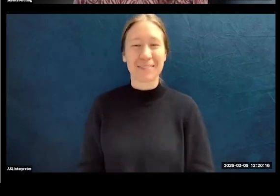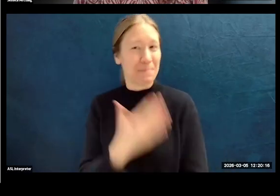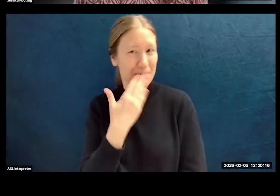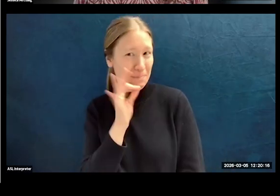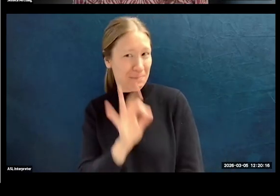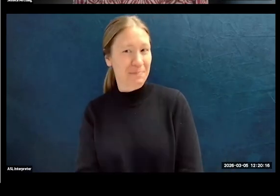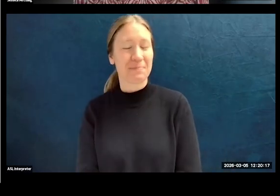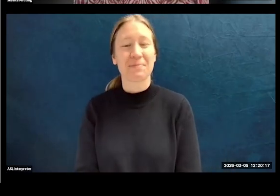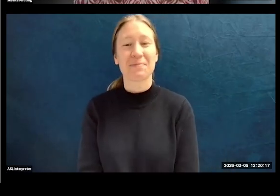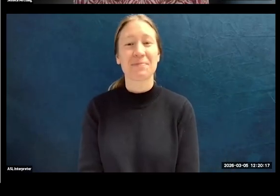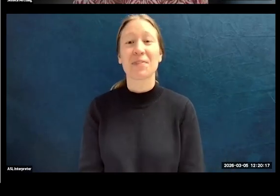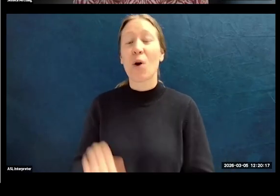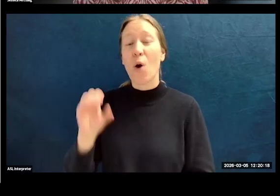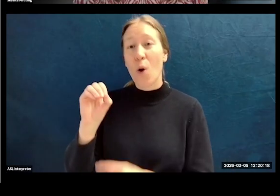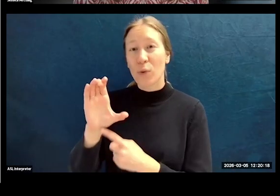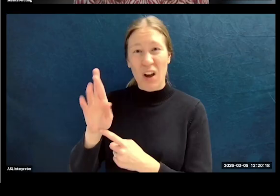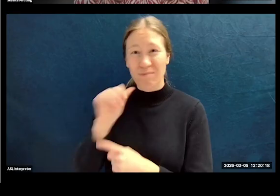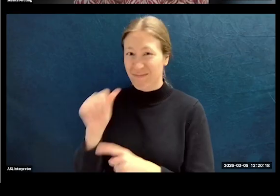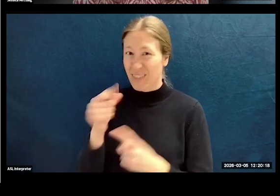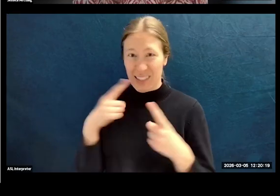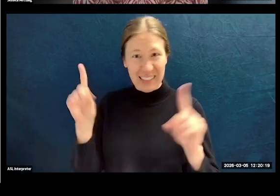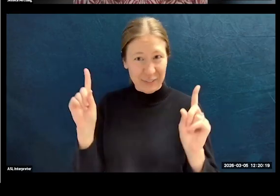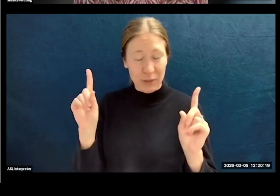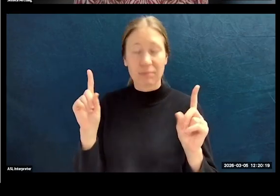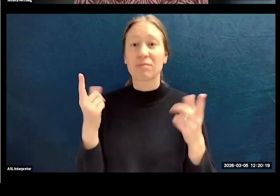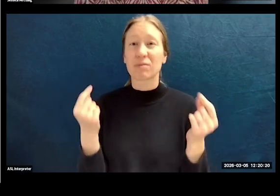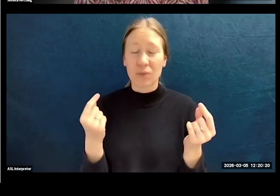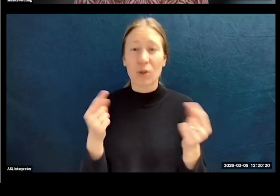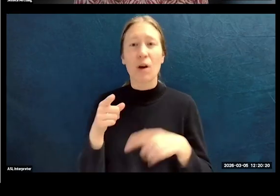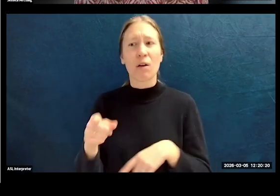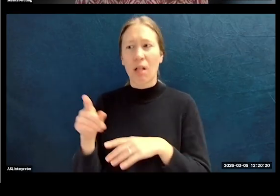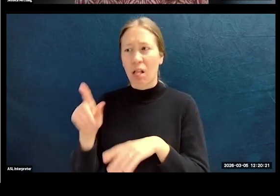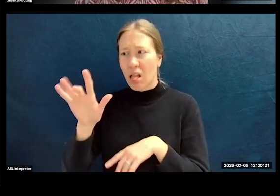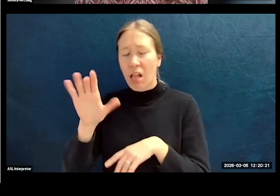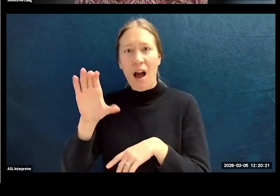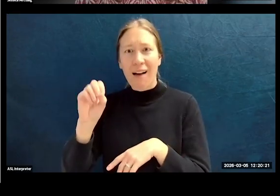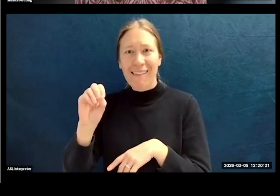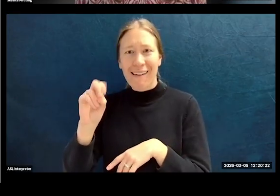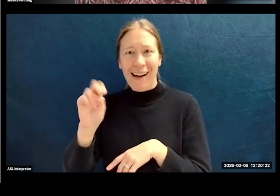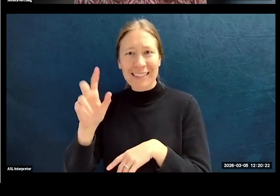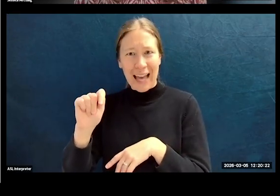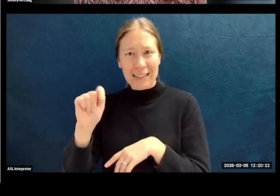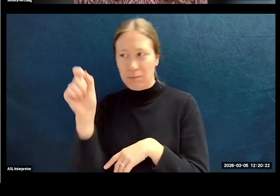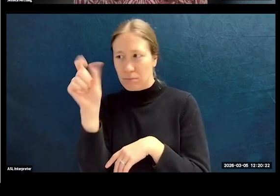So if OCR is unsuccessful and you go into your Content pane and everything is gibberish, there's another option.